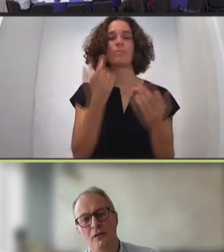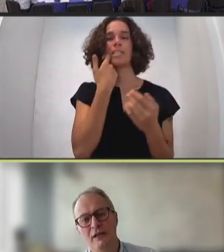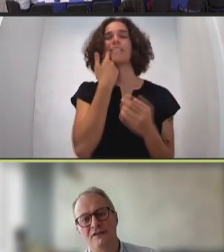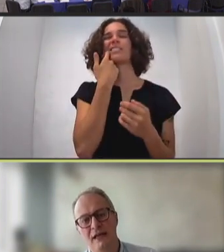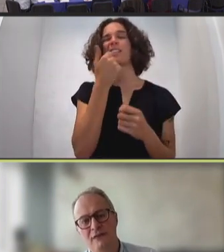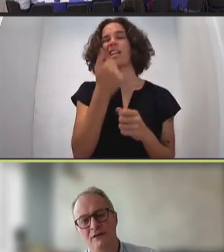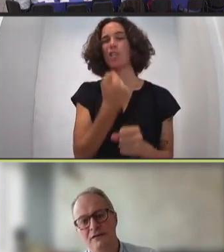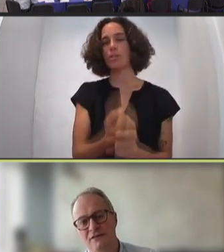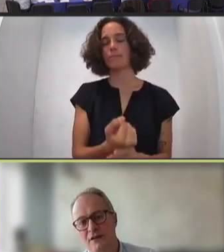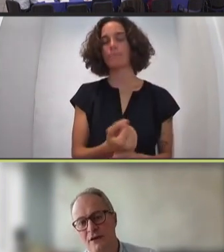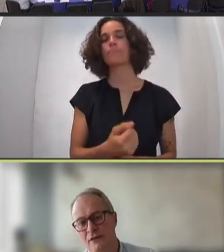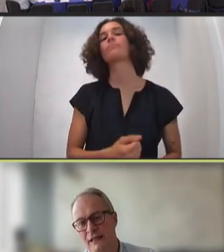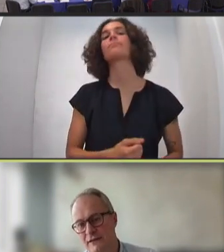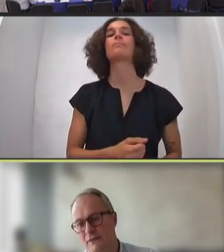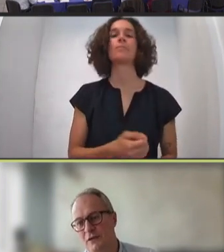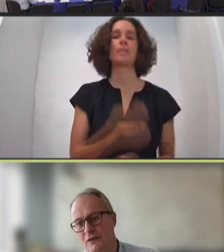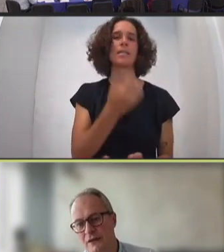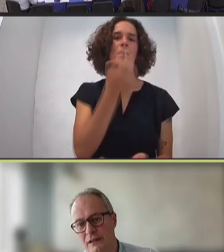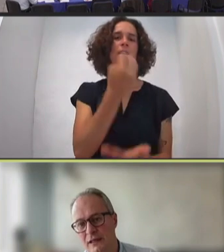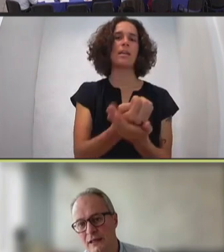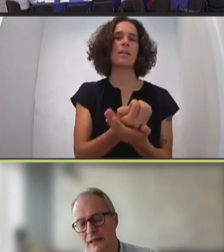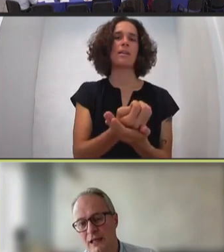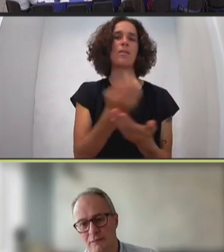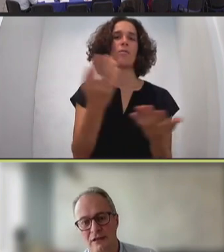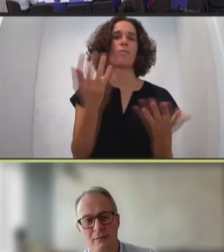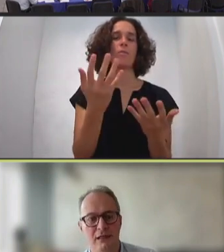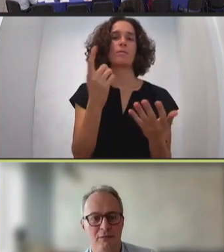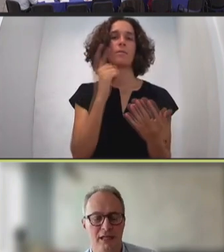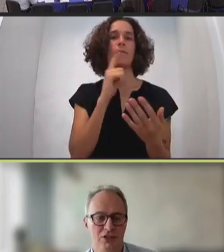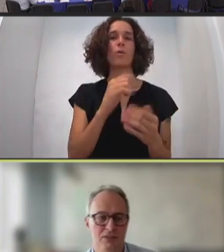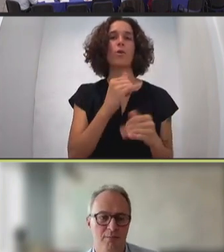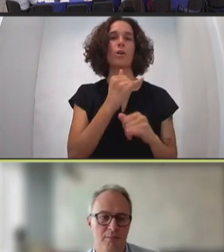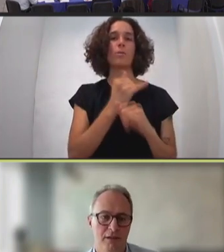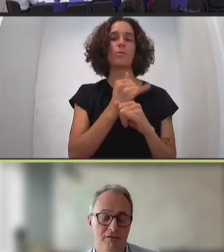what is the evidence of innate immunity in Mtb elimination? So,